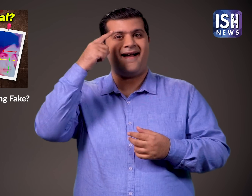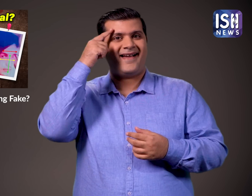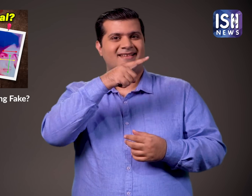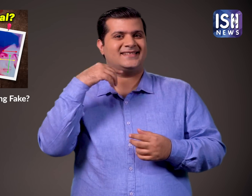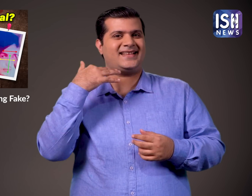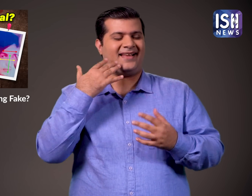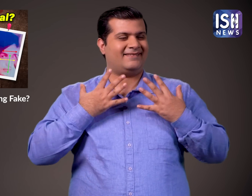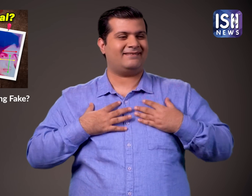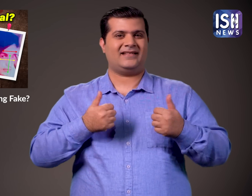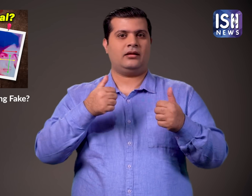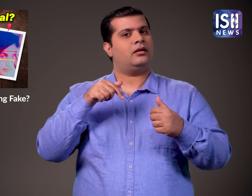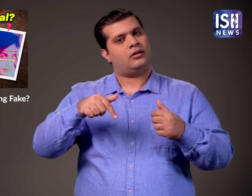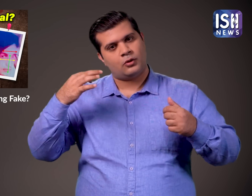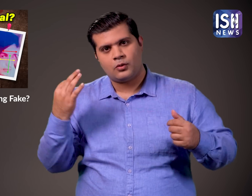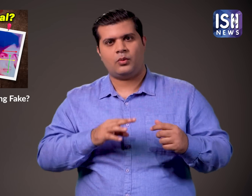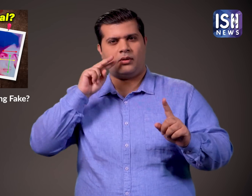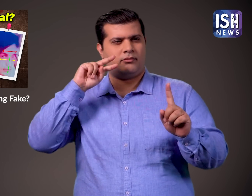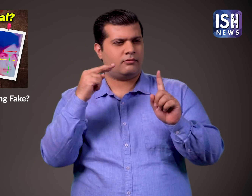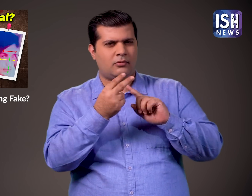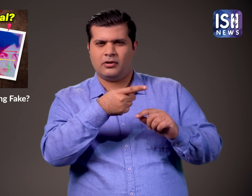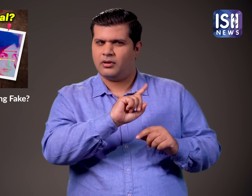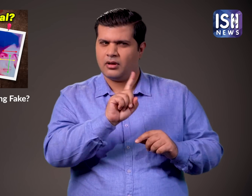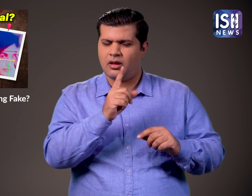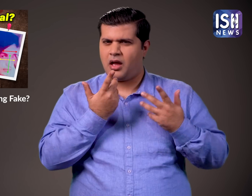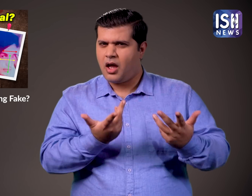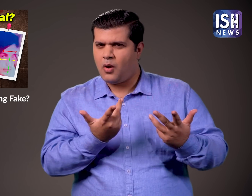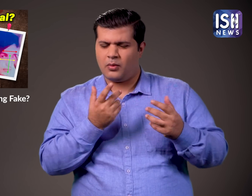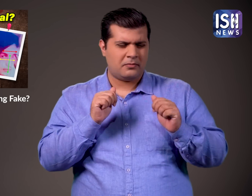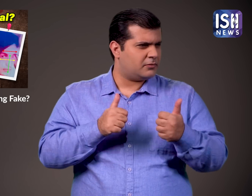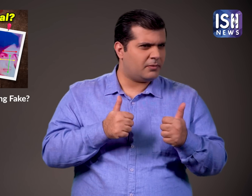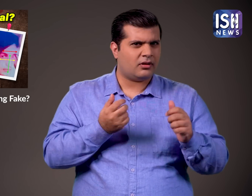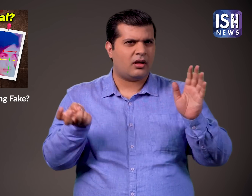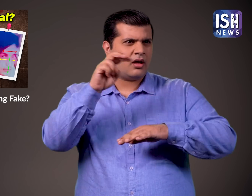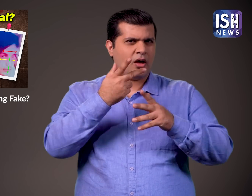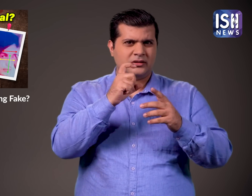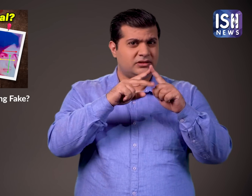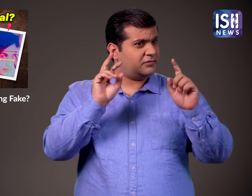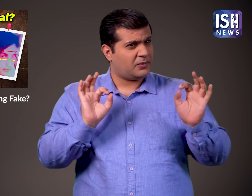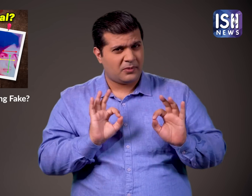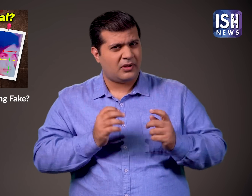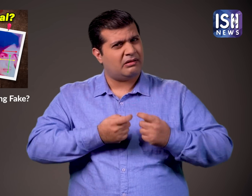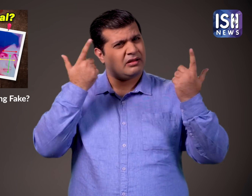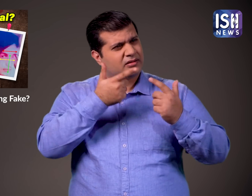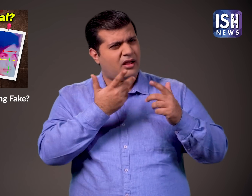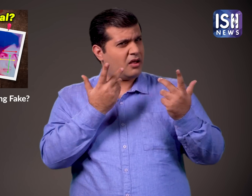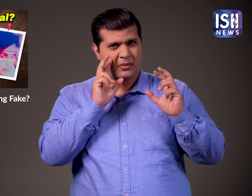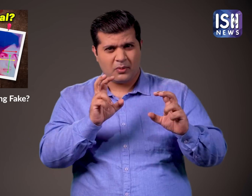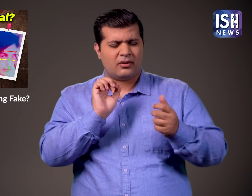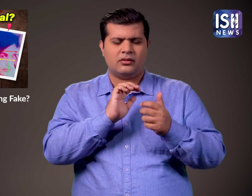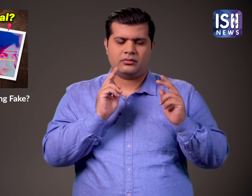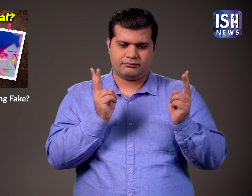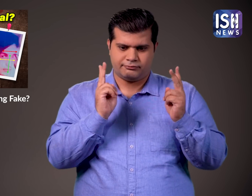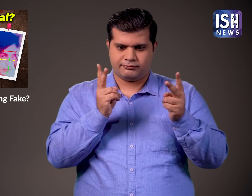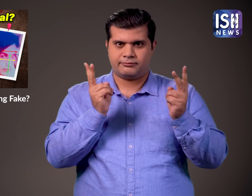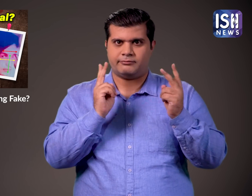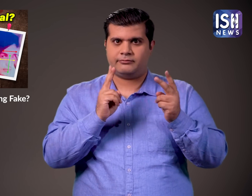Saif is now fine, but a new controversy has arisen, questioning the incident, the entry, the availability of CCTVs, watchmen, and more.